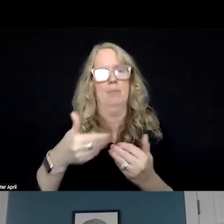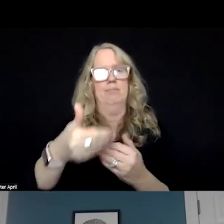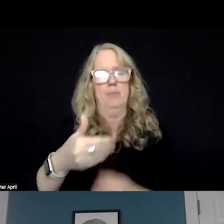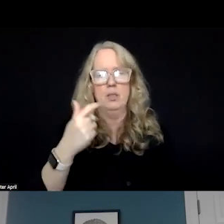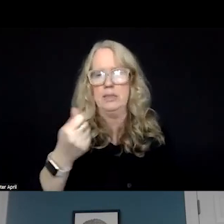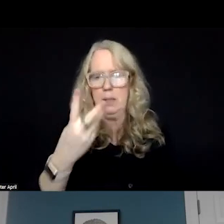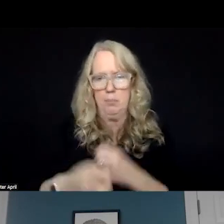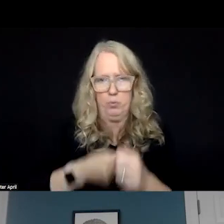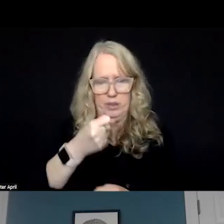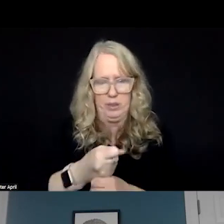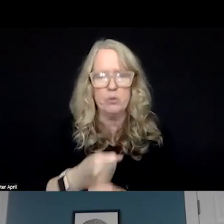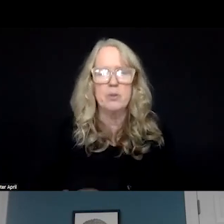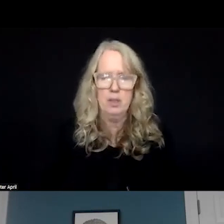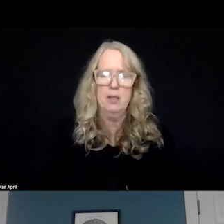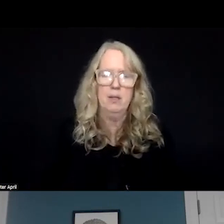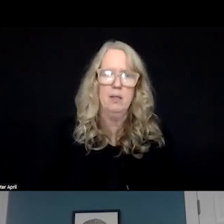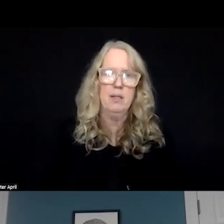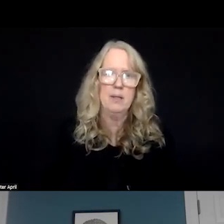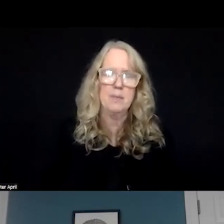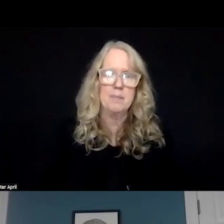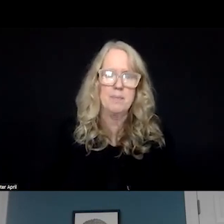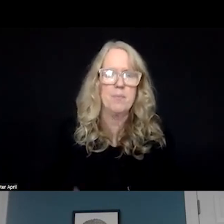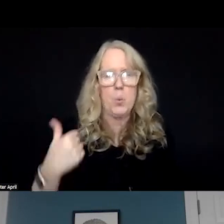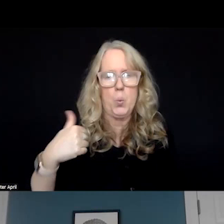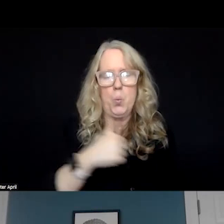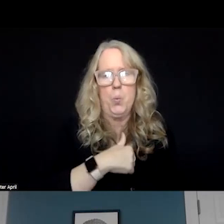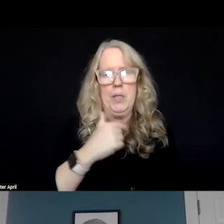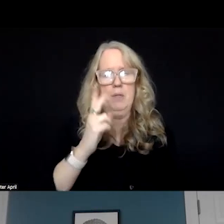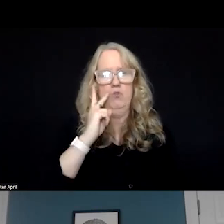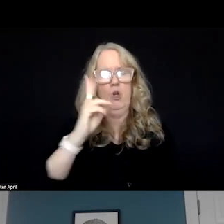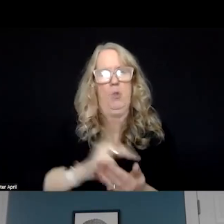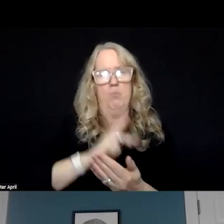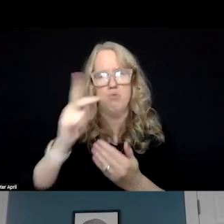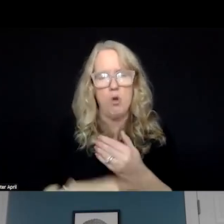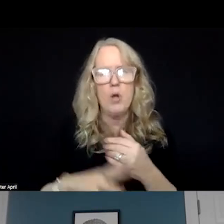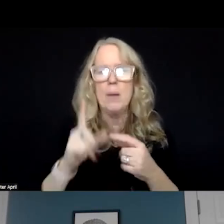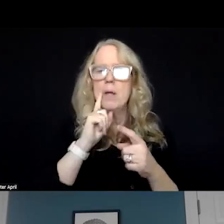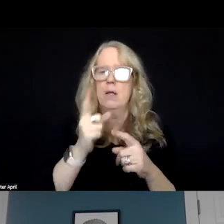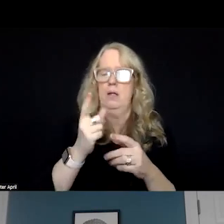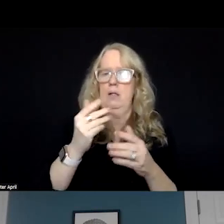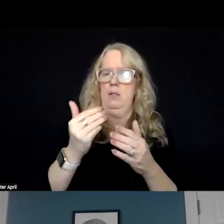OLD AND WE SAW OUR PROGRAMS AS HAVING NO REAL CORE MODEL,